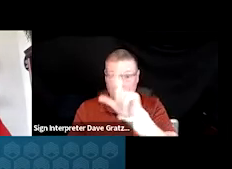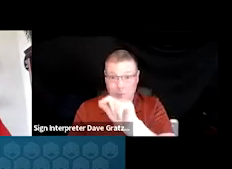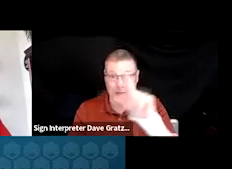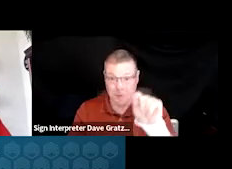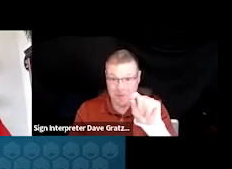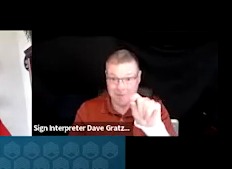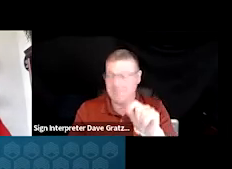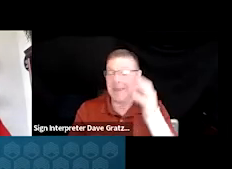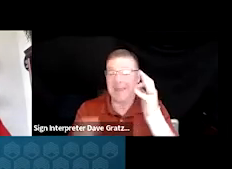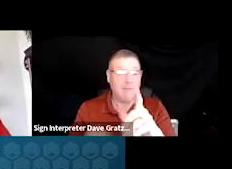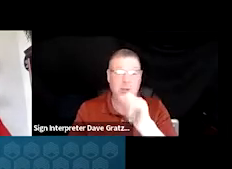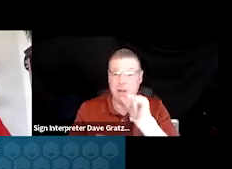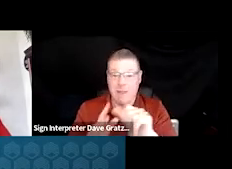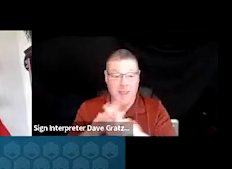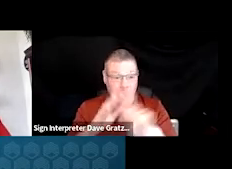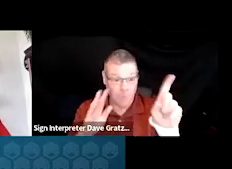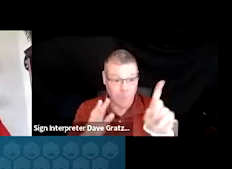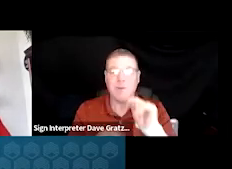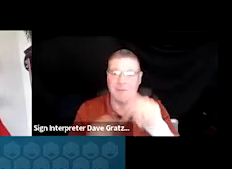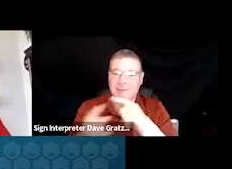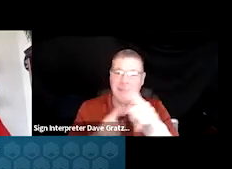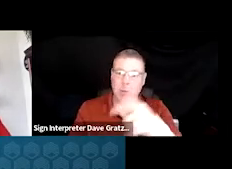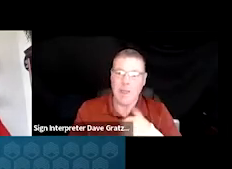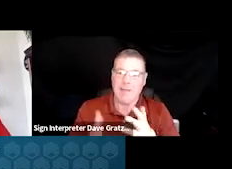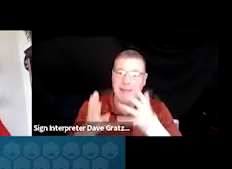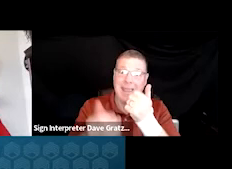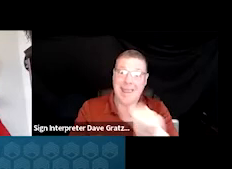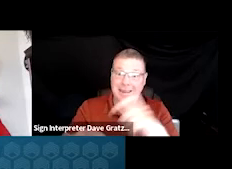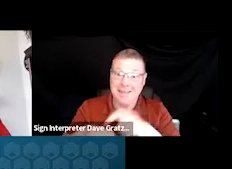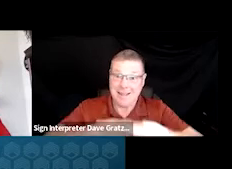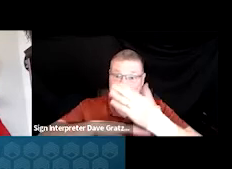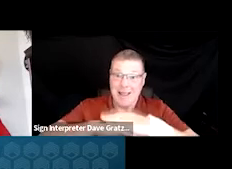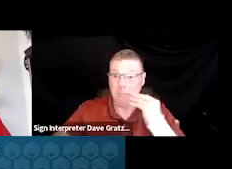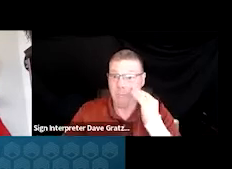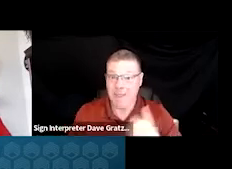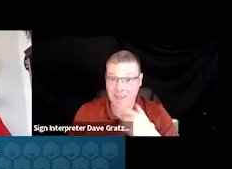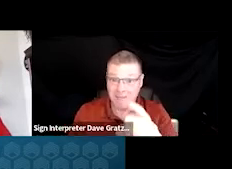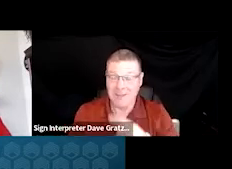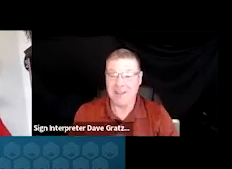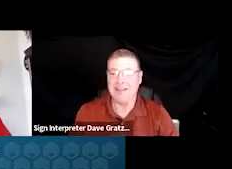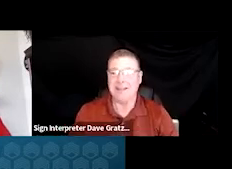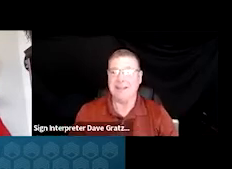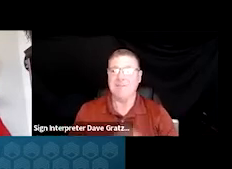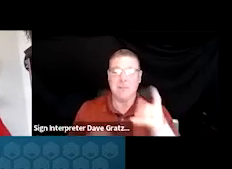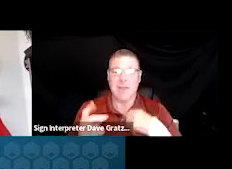if you weren't already remote, we were like, "Hey, you got a laptop at home? You gotta get pair of like Beats that you can plug in?